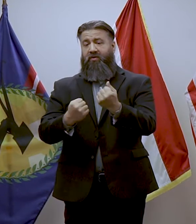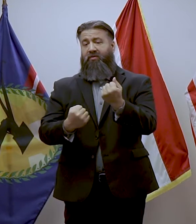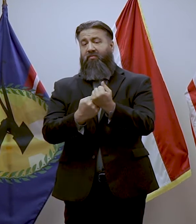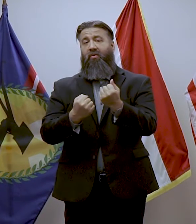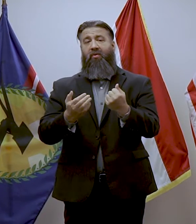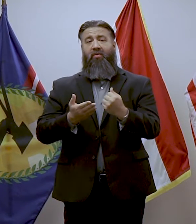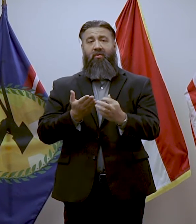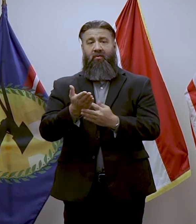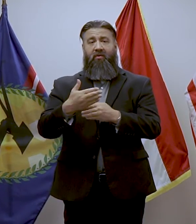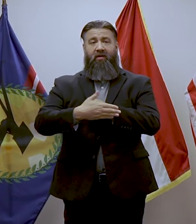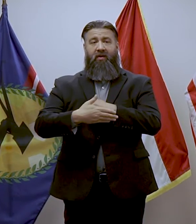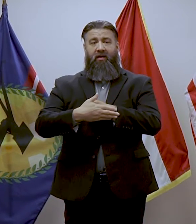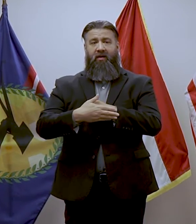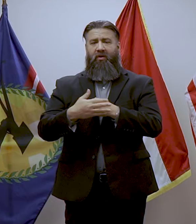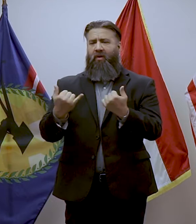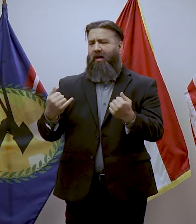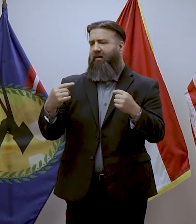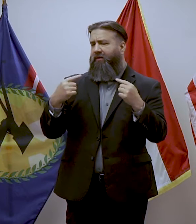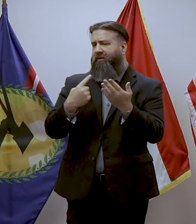in Jefferson City by our state legislature.